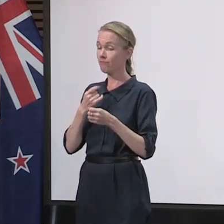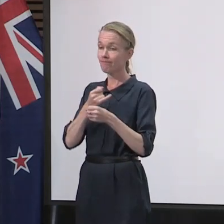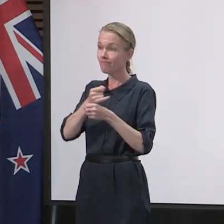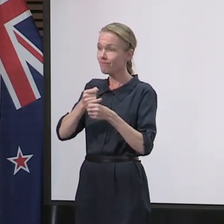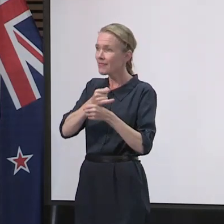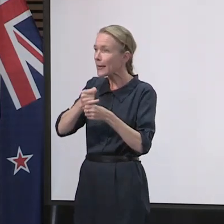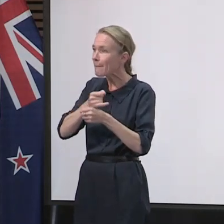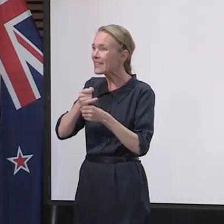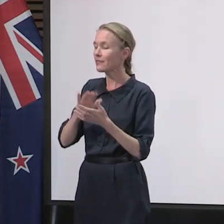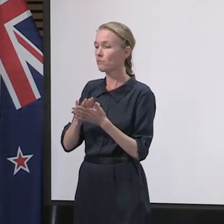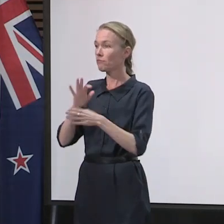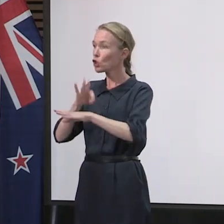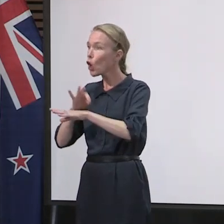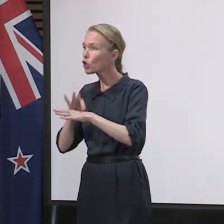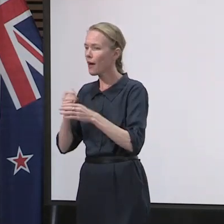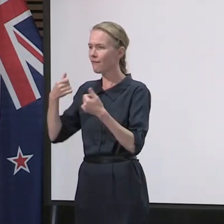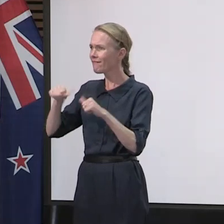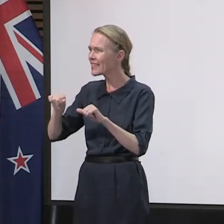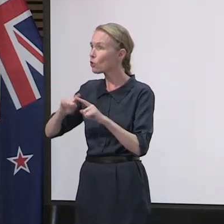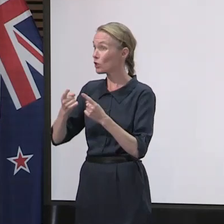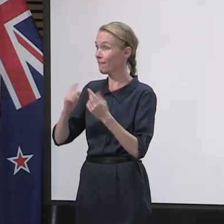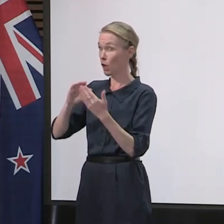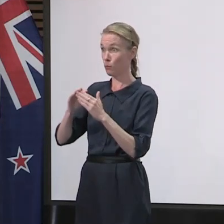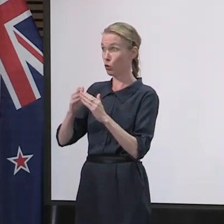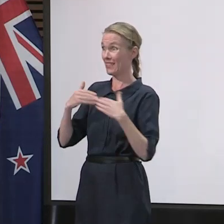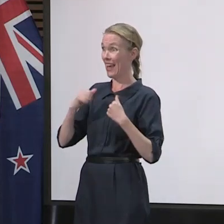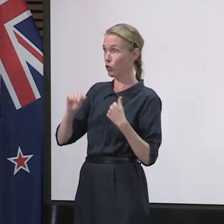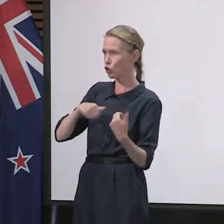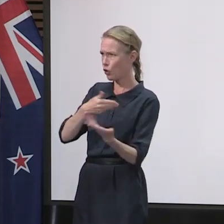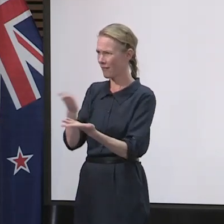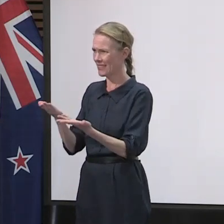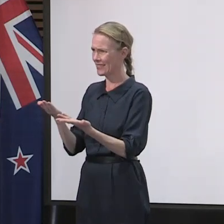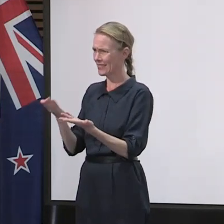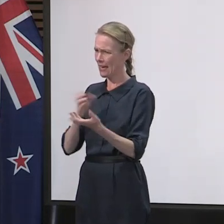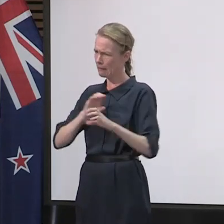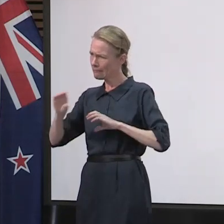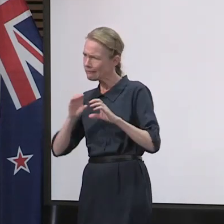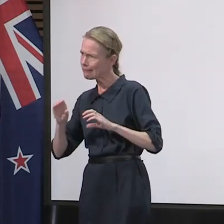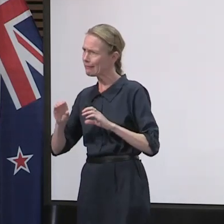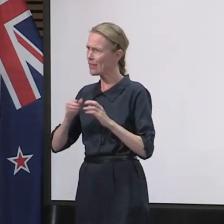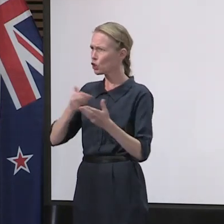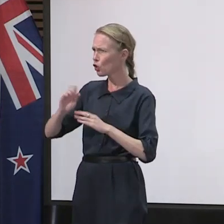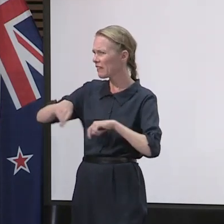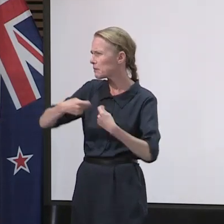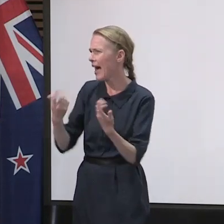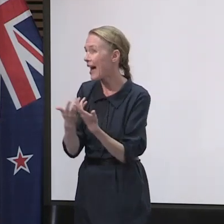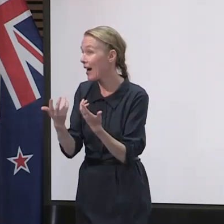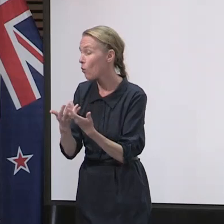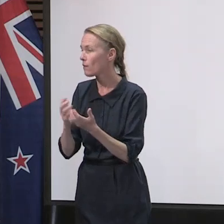funding goes to primary care so we can fund and incentivise